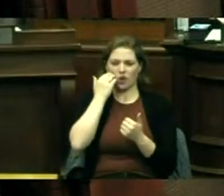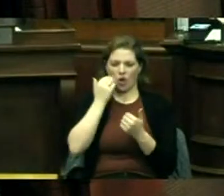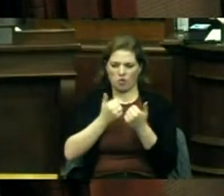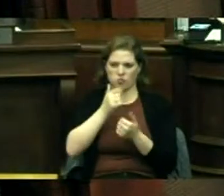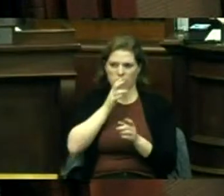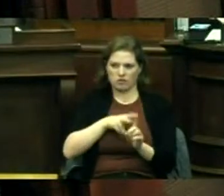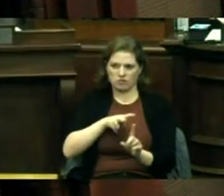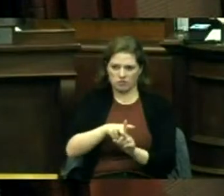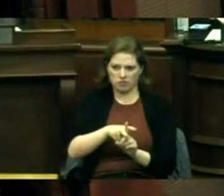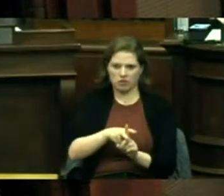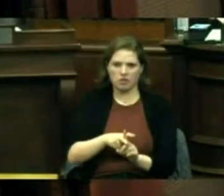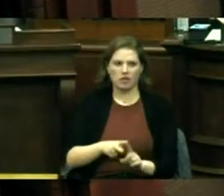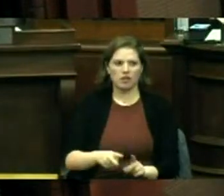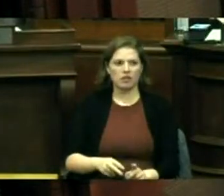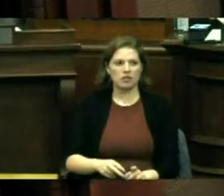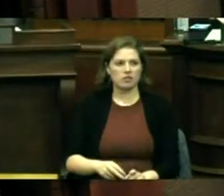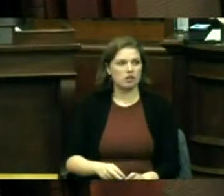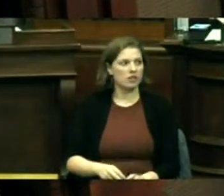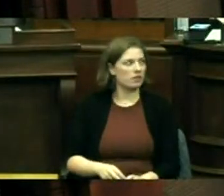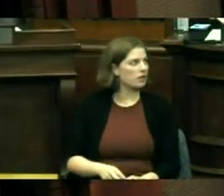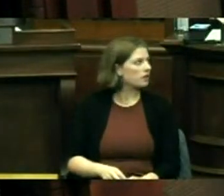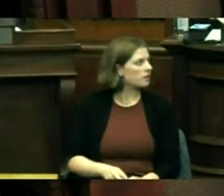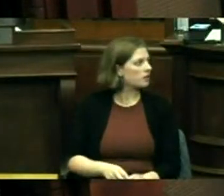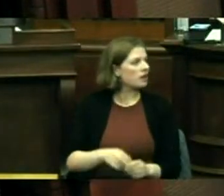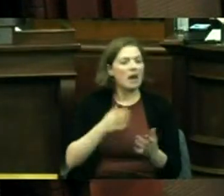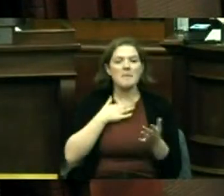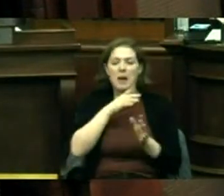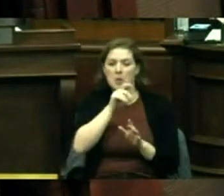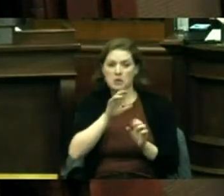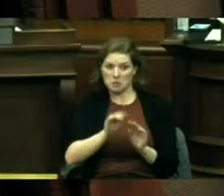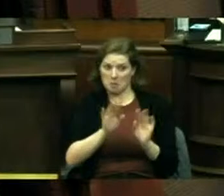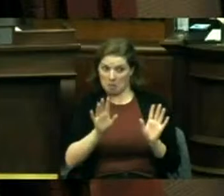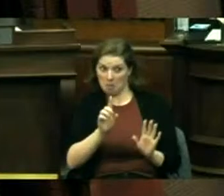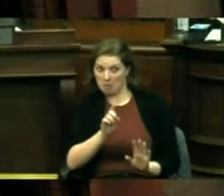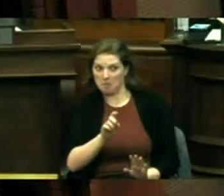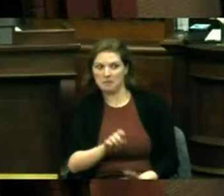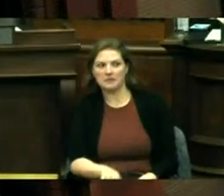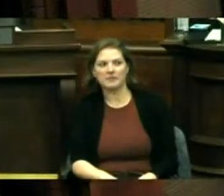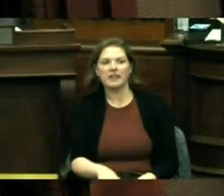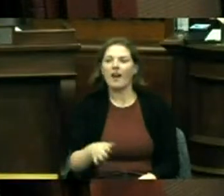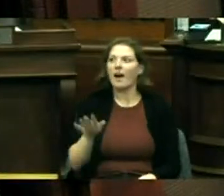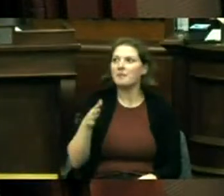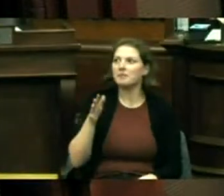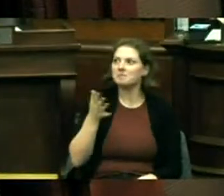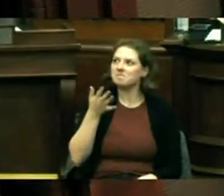each R center serves? How how do